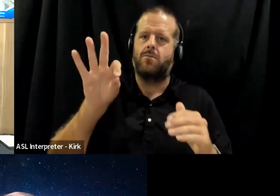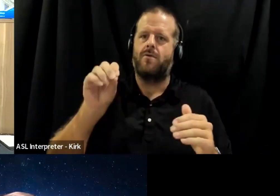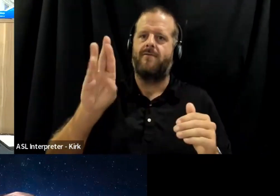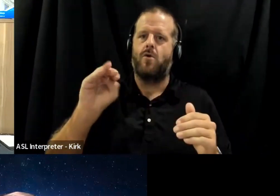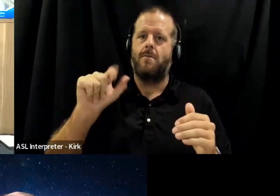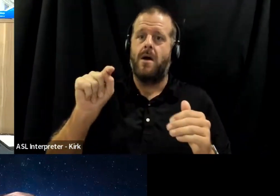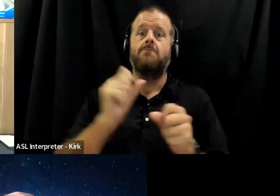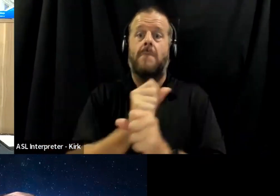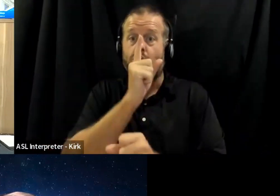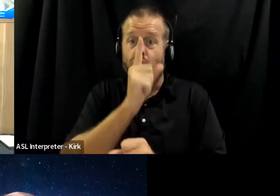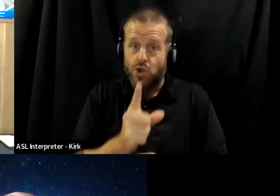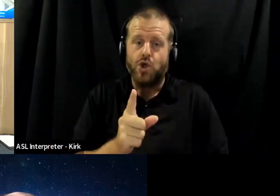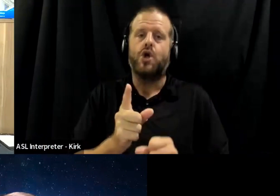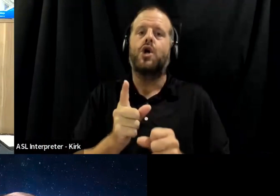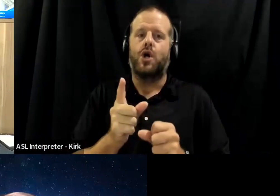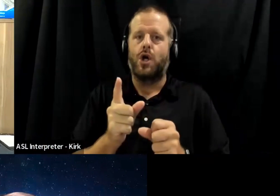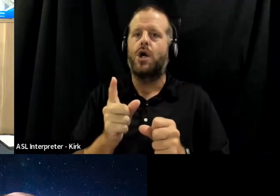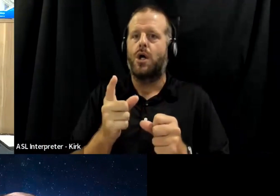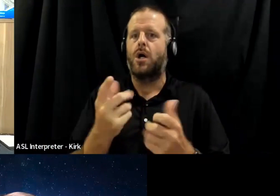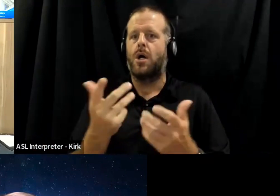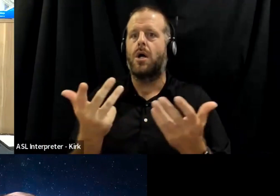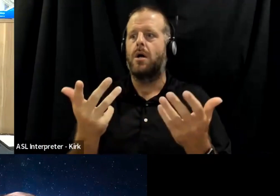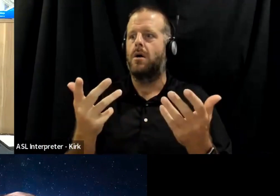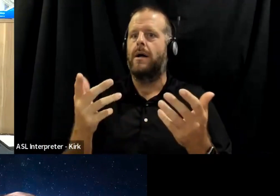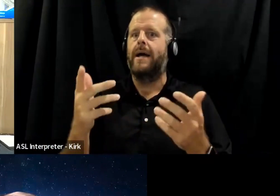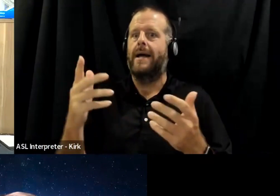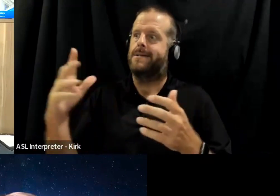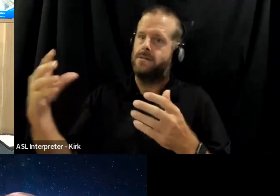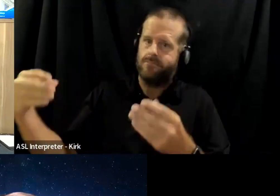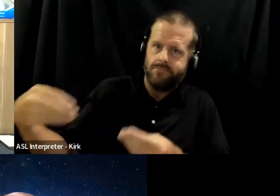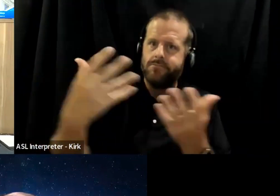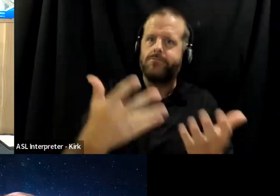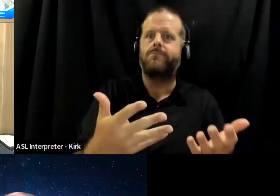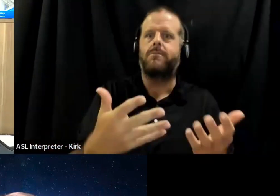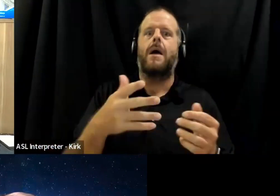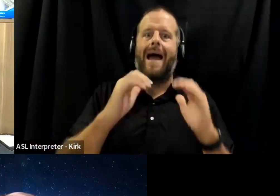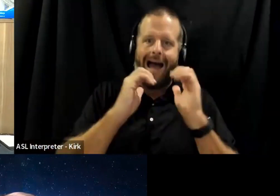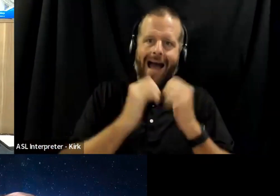it's, that it's, it's being given to you in a way that you can interact with it.